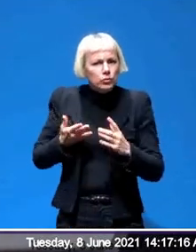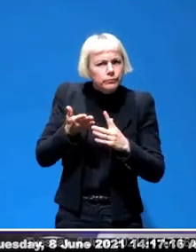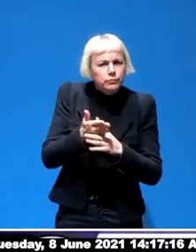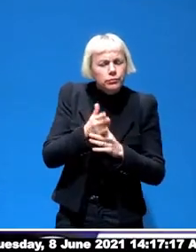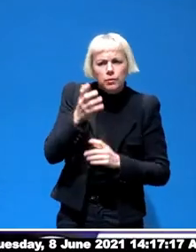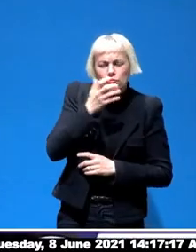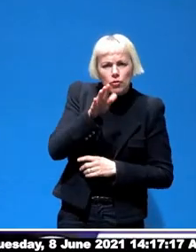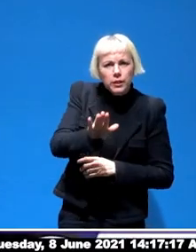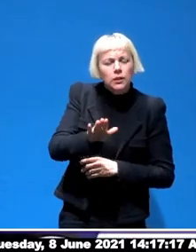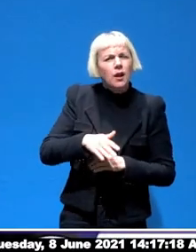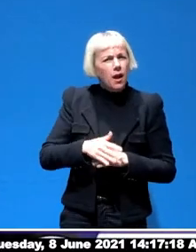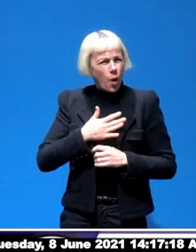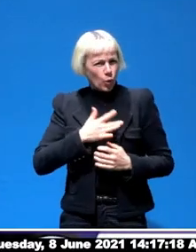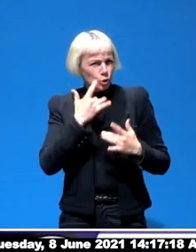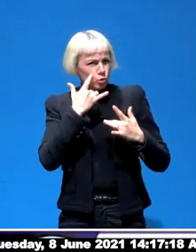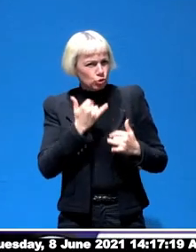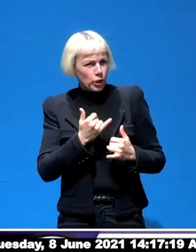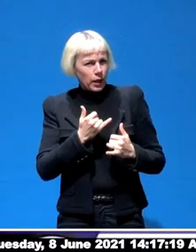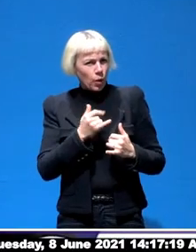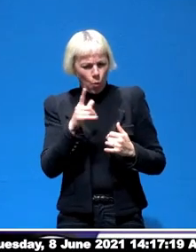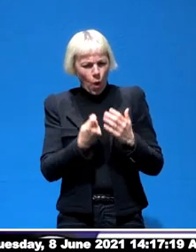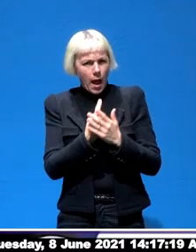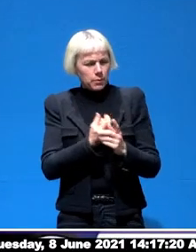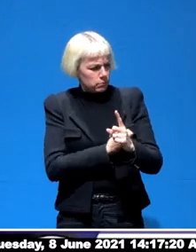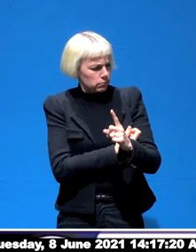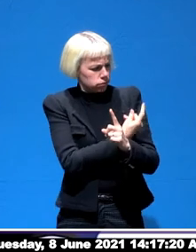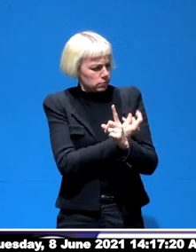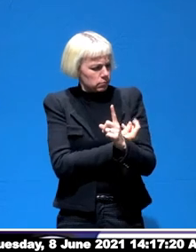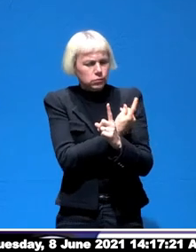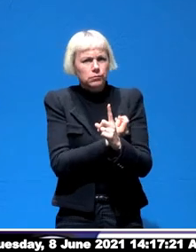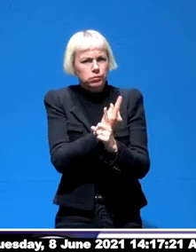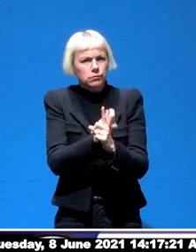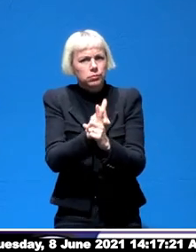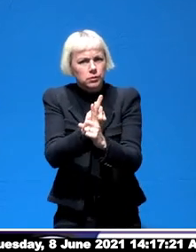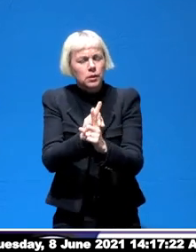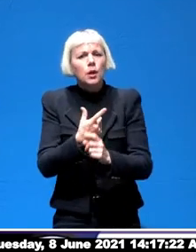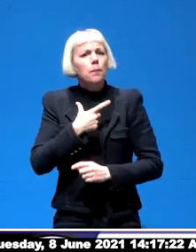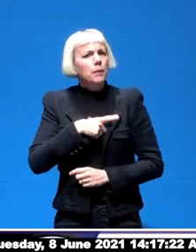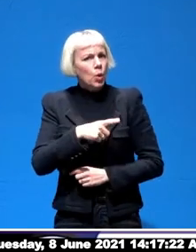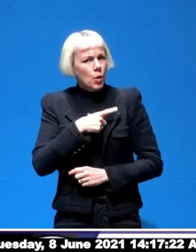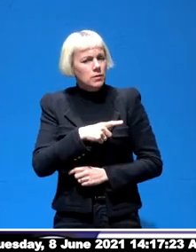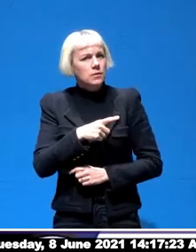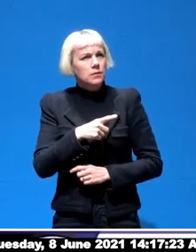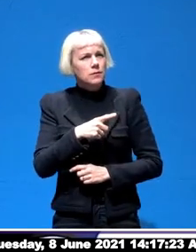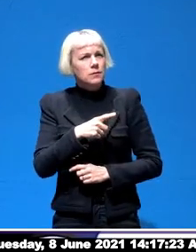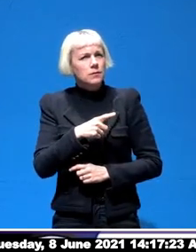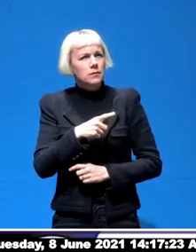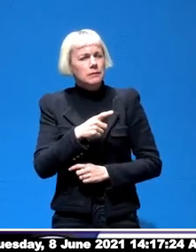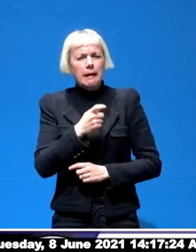I want to check some of the chronology here. Because there perhaps is some inconsistency or I have